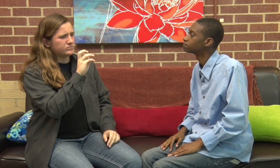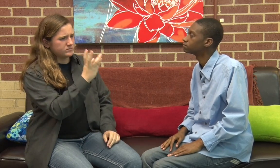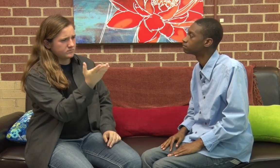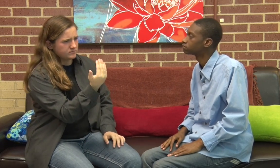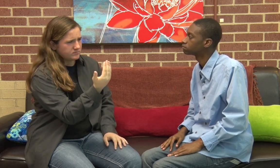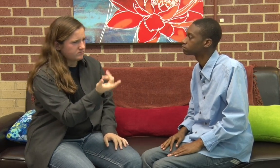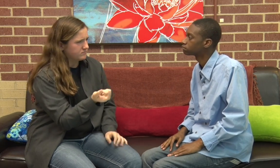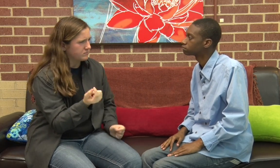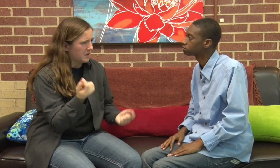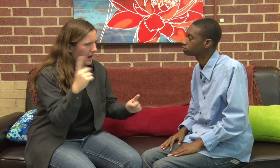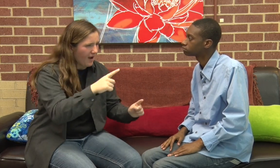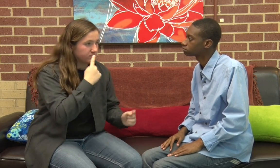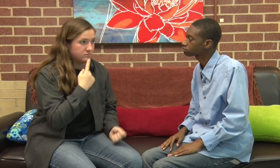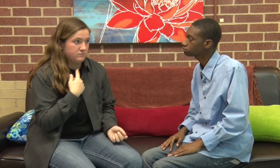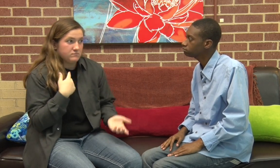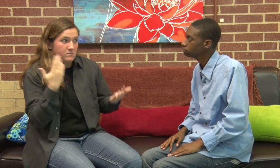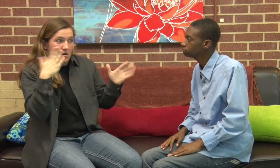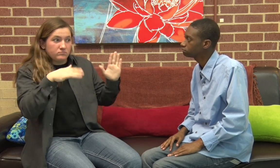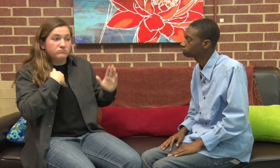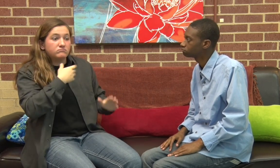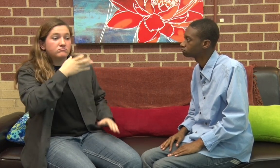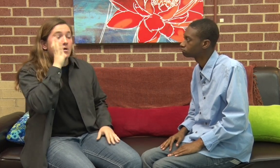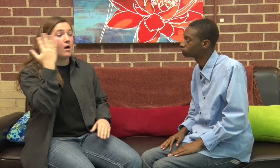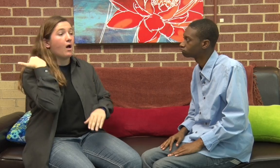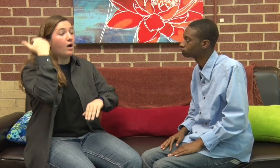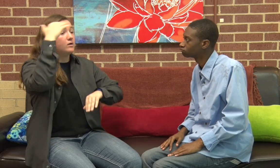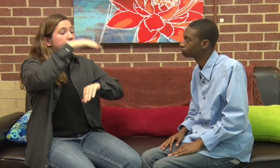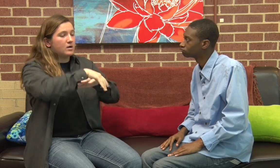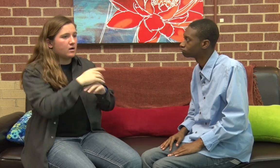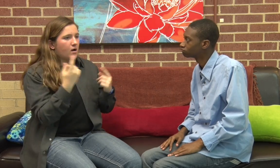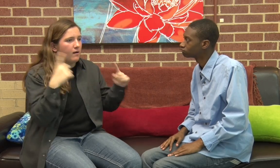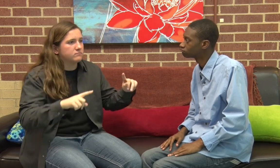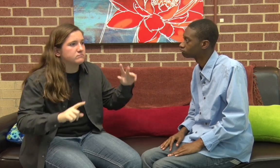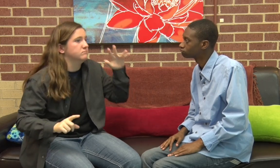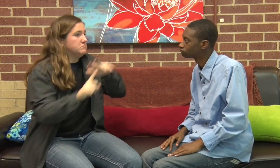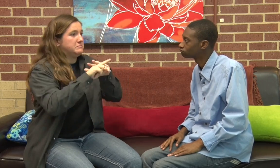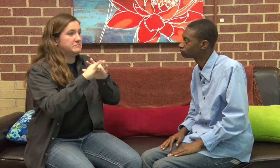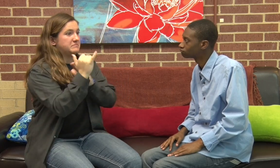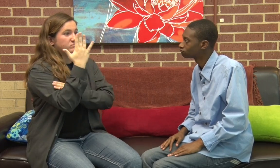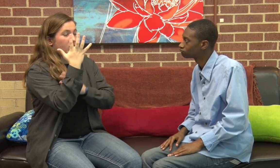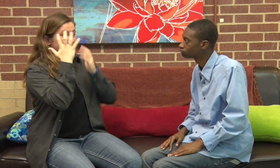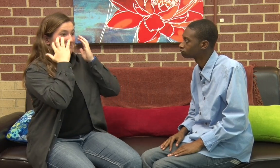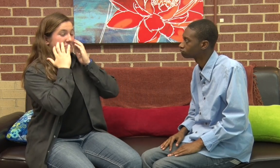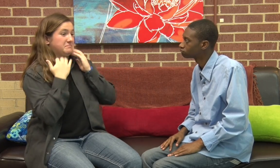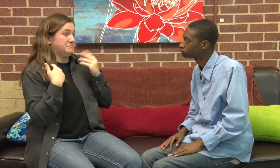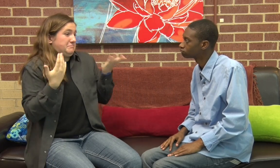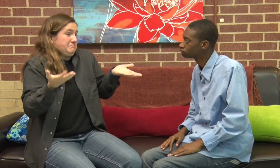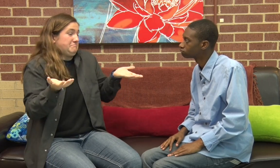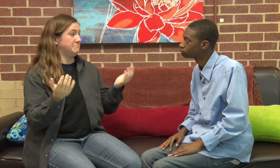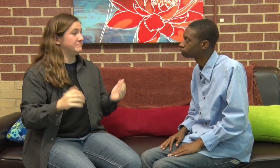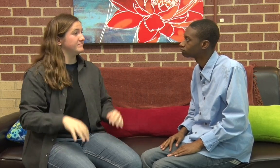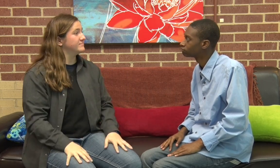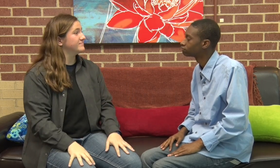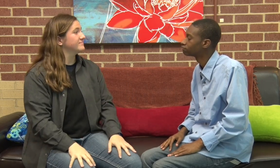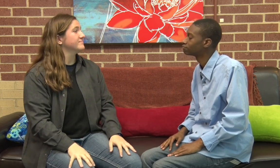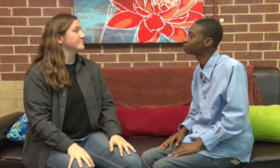And the teacher called him up and said, "What happened?" And he said, "I don't know, last night, I drank this juice and suddenly this morning I had freckles."